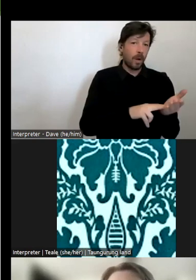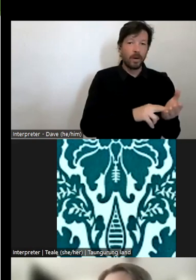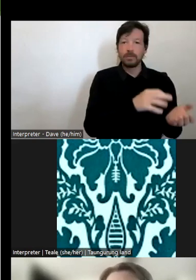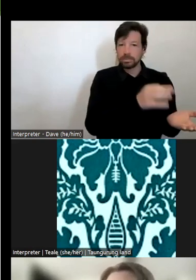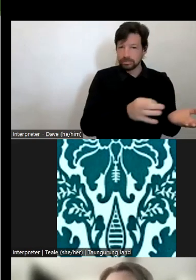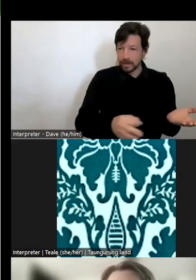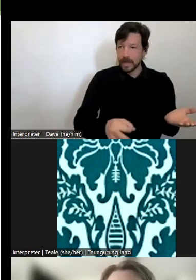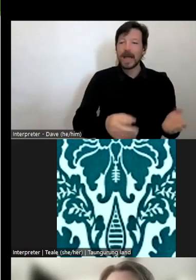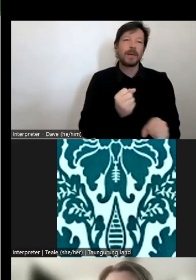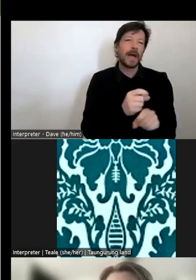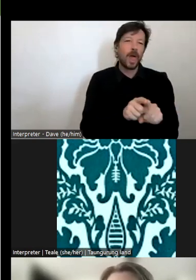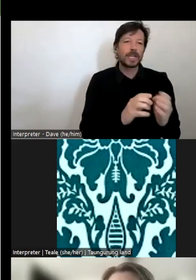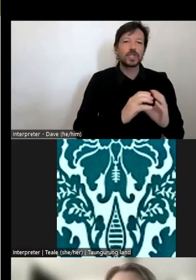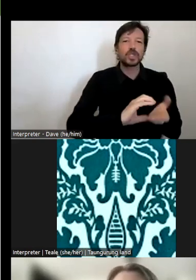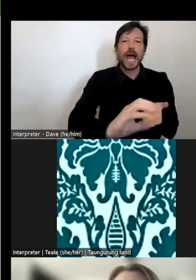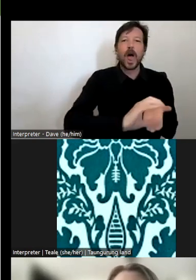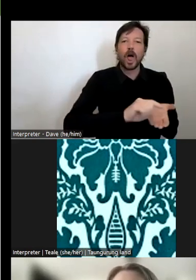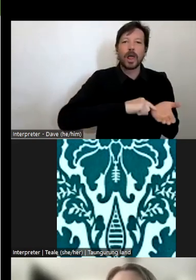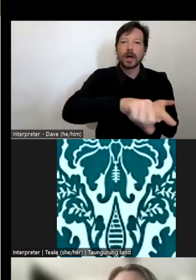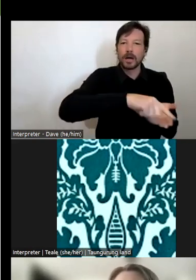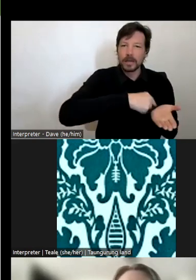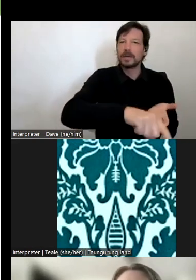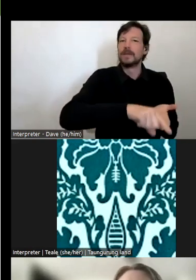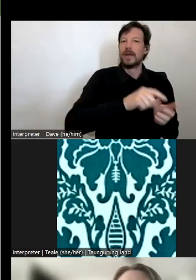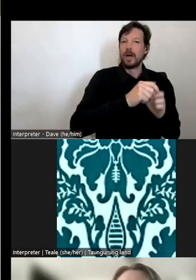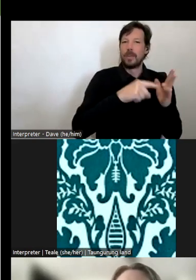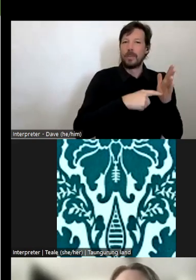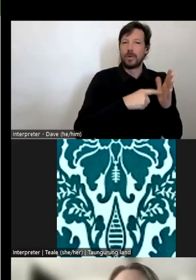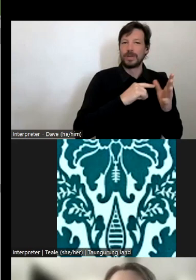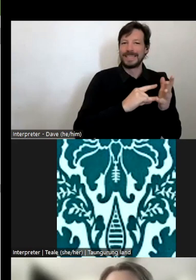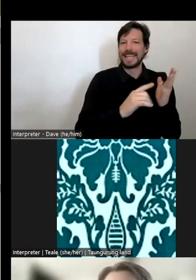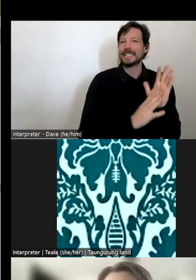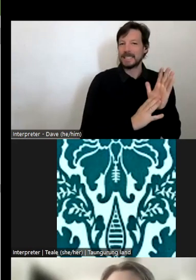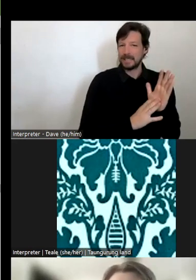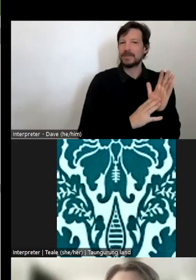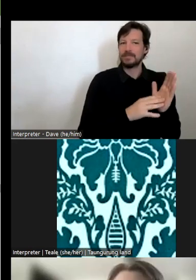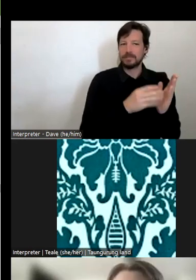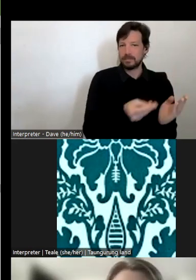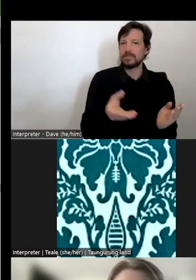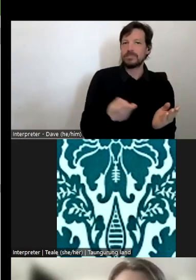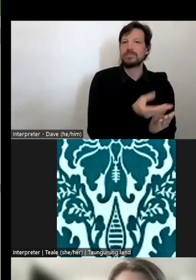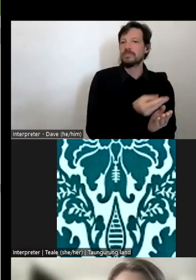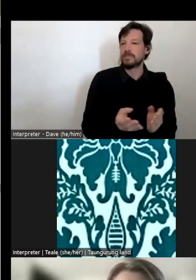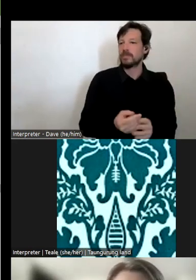and potassium flows across that there. So that's exactly what that gene is involved in doing and where it is.